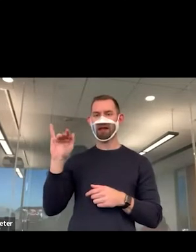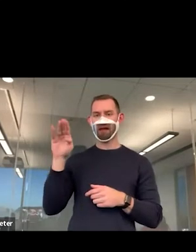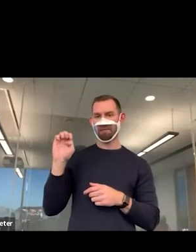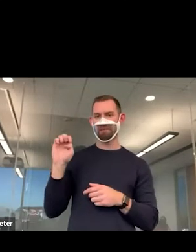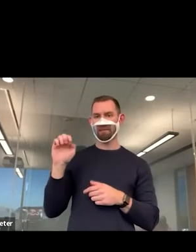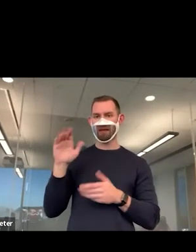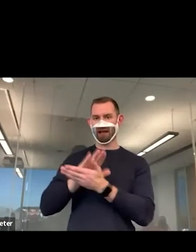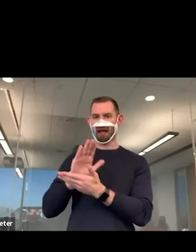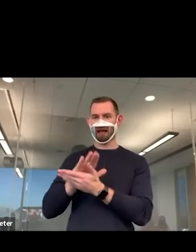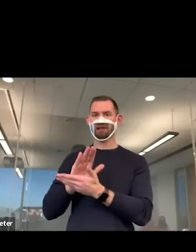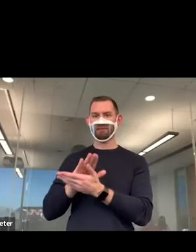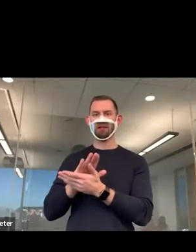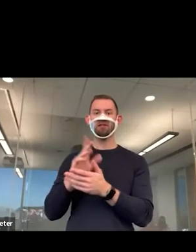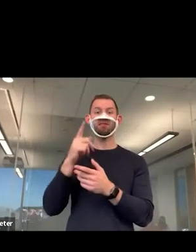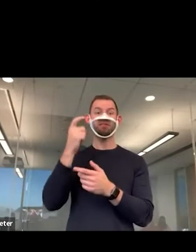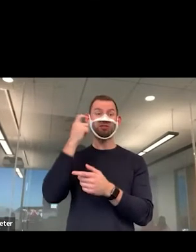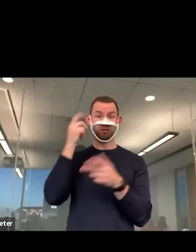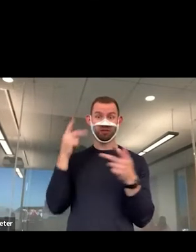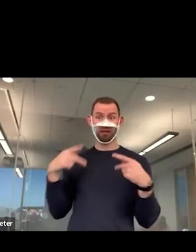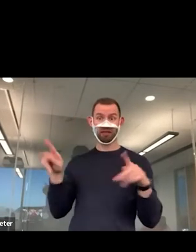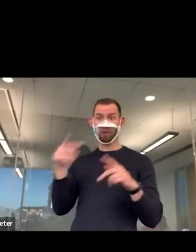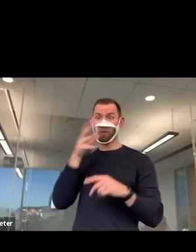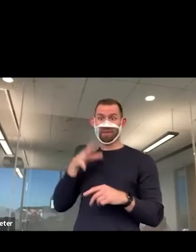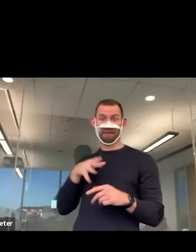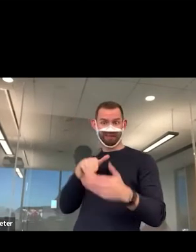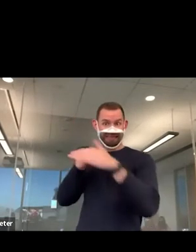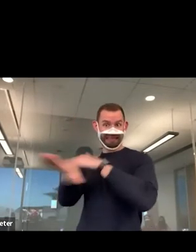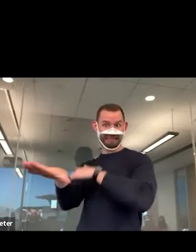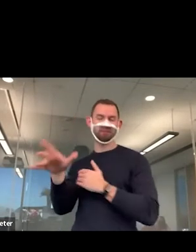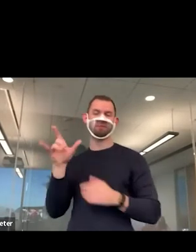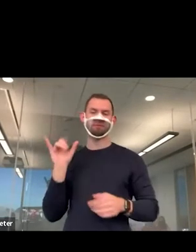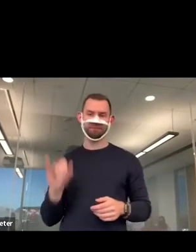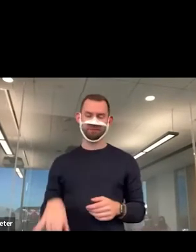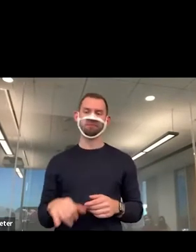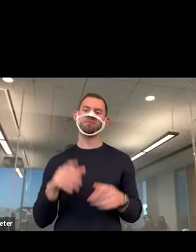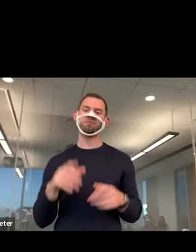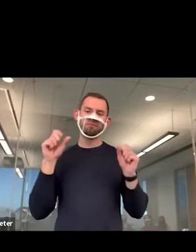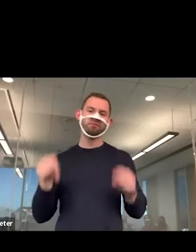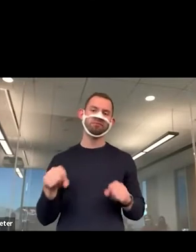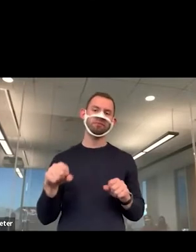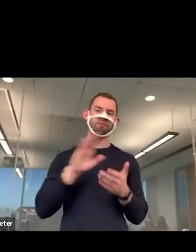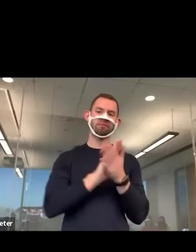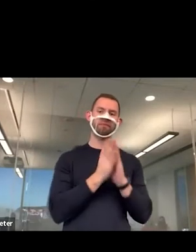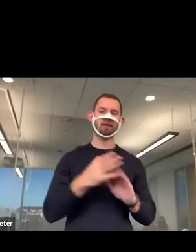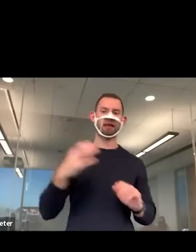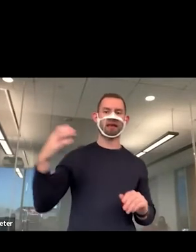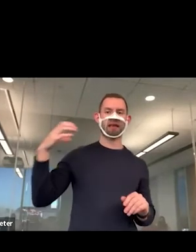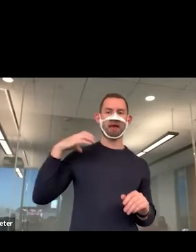um at the time it was only a two degrees you could be a captain aura or a chief engineer